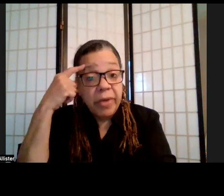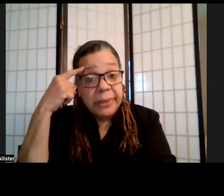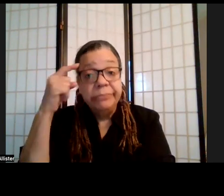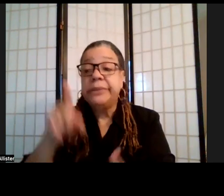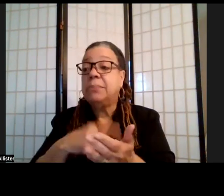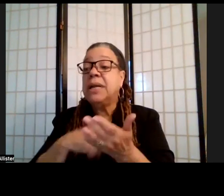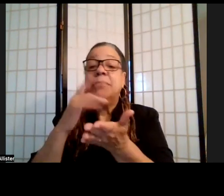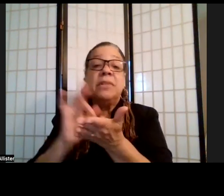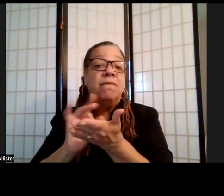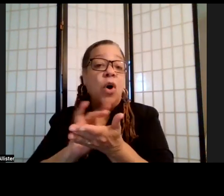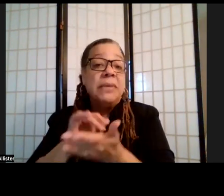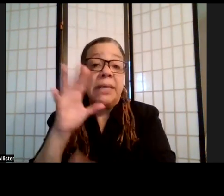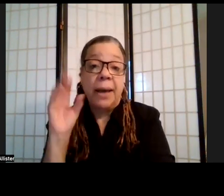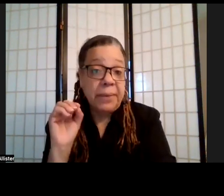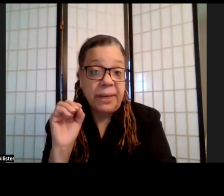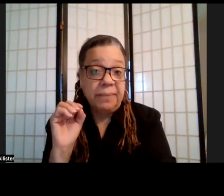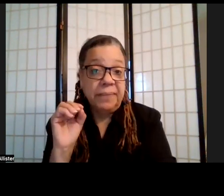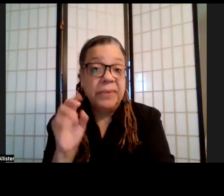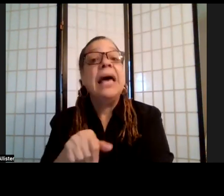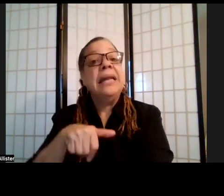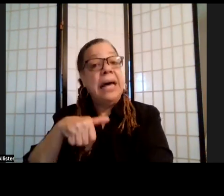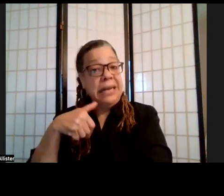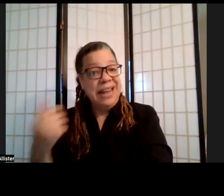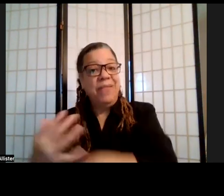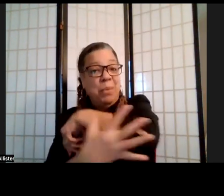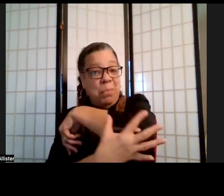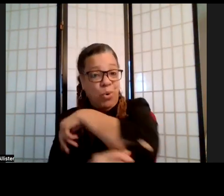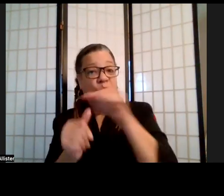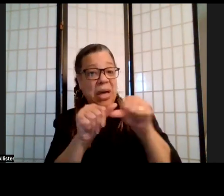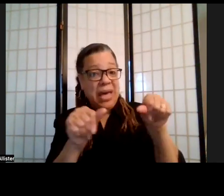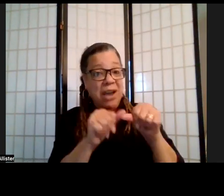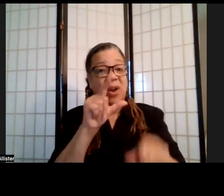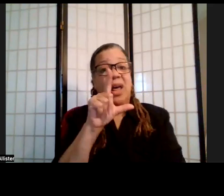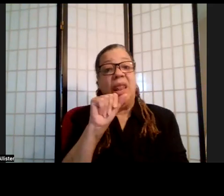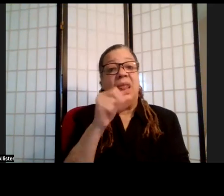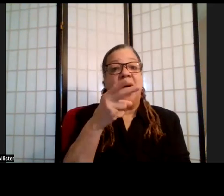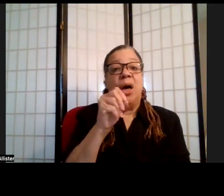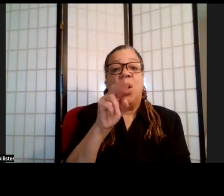[In] another slum of a Pakistani city, Lahore, Sadiq was insulted